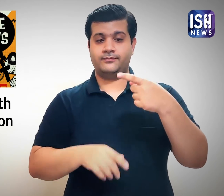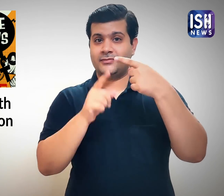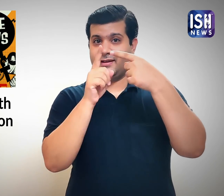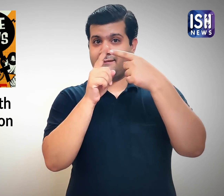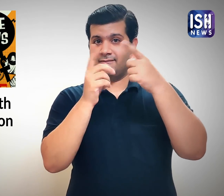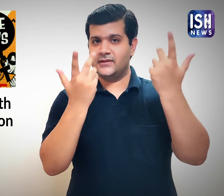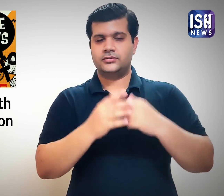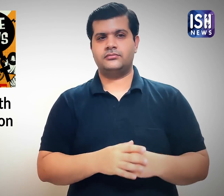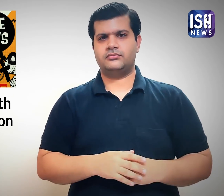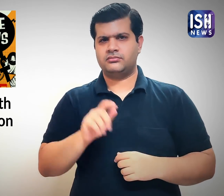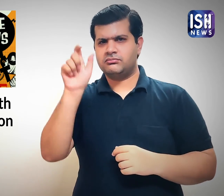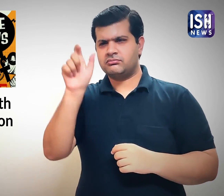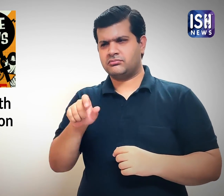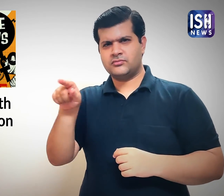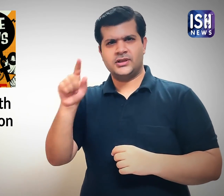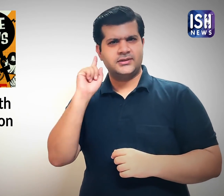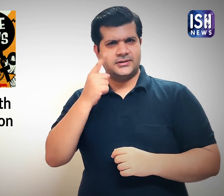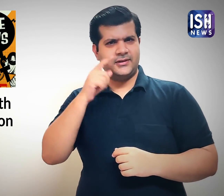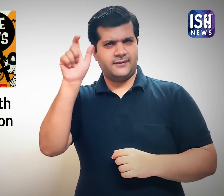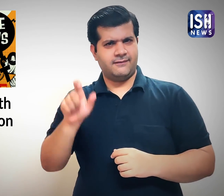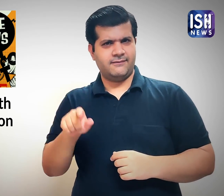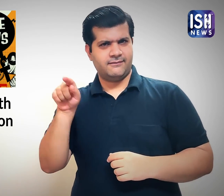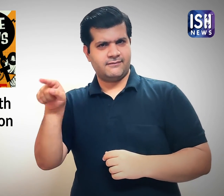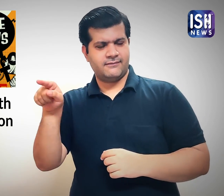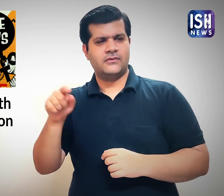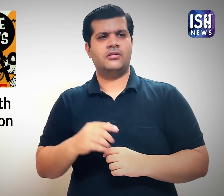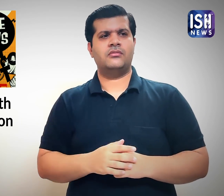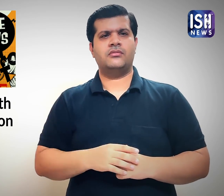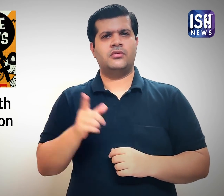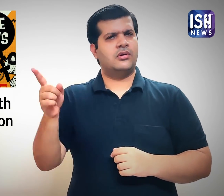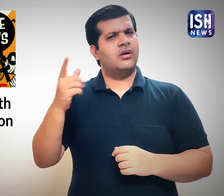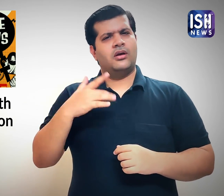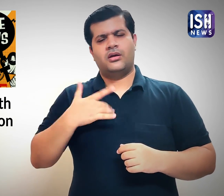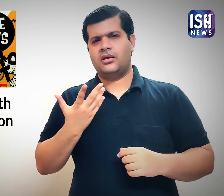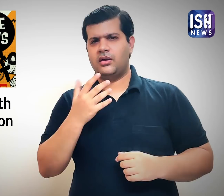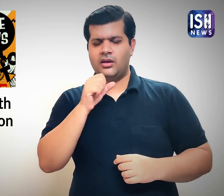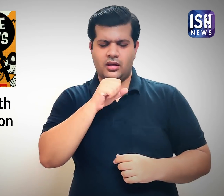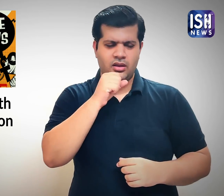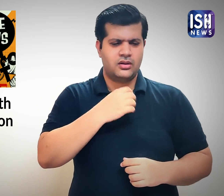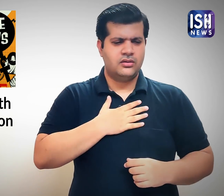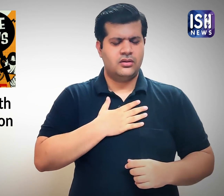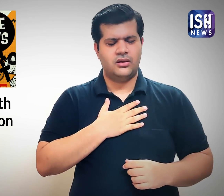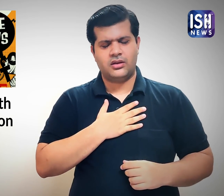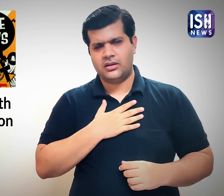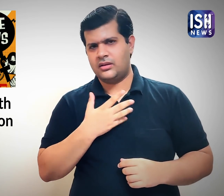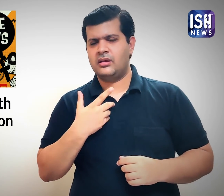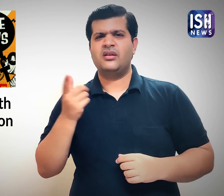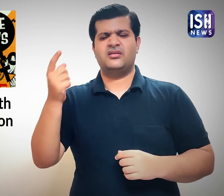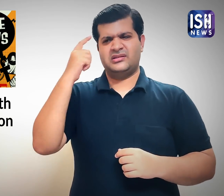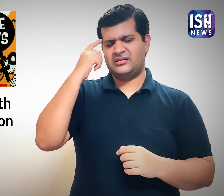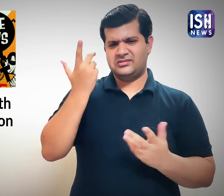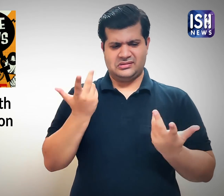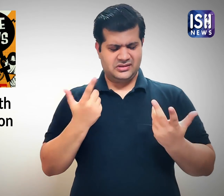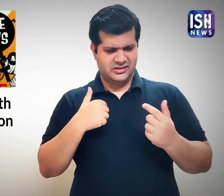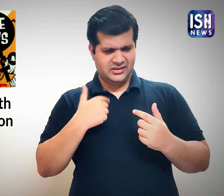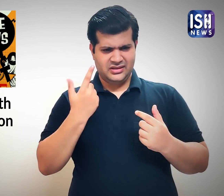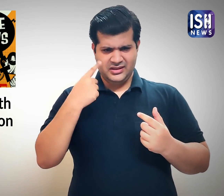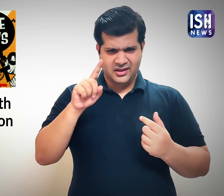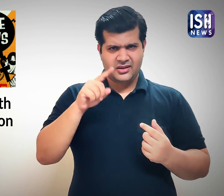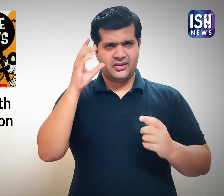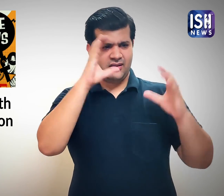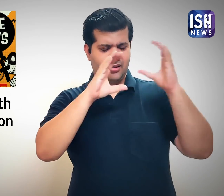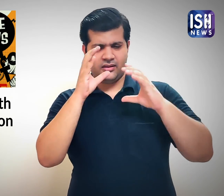A Deaf person was not feeling well and was not sure about his sickness.